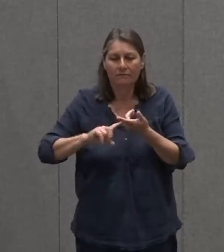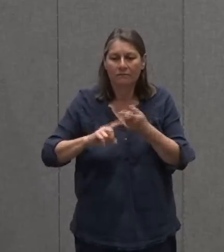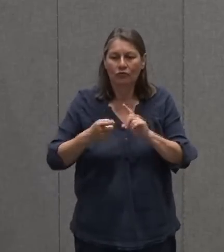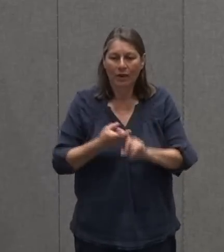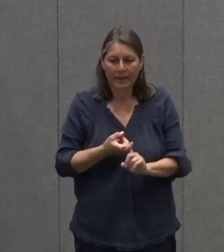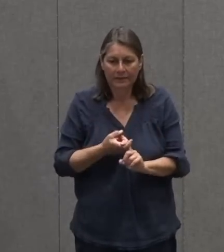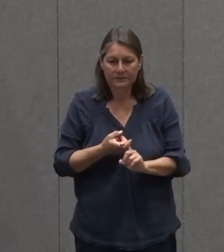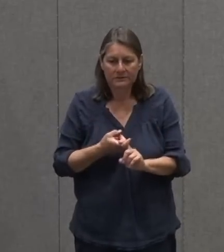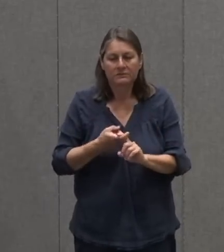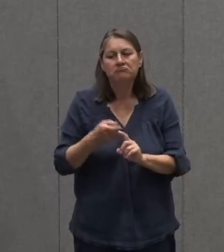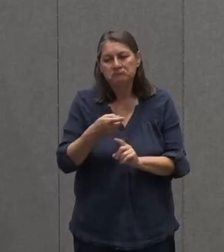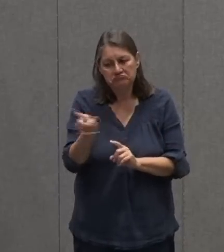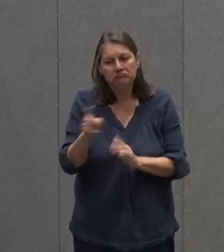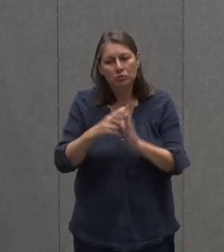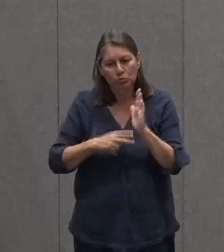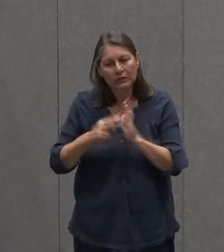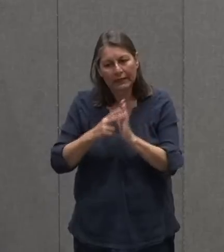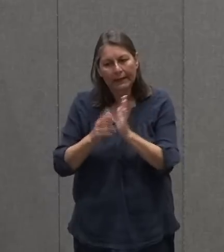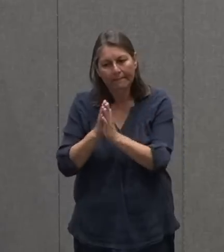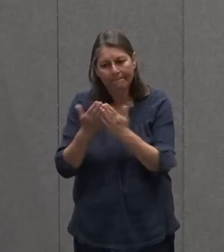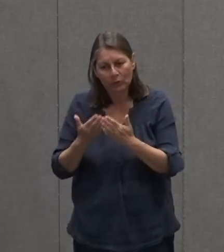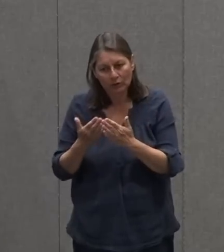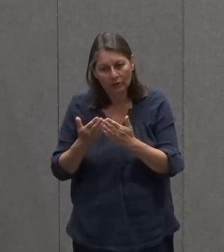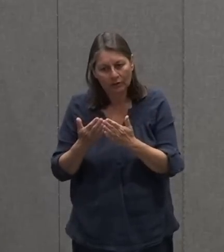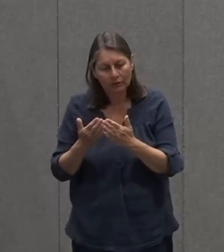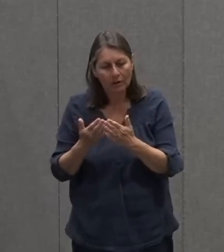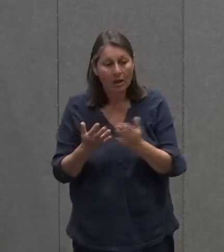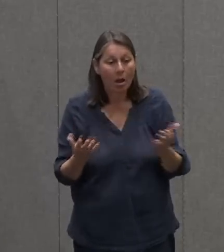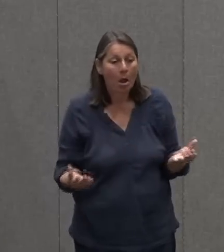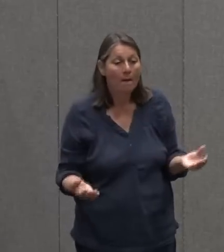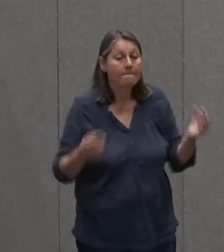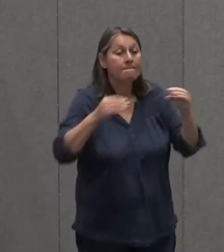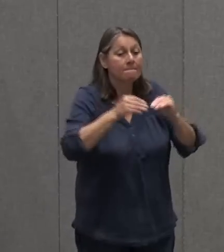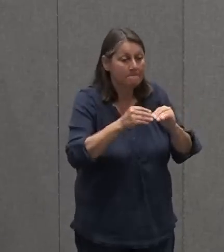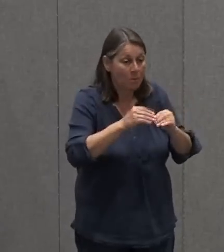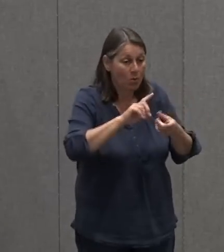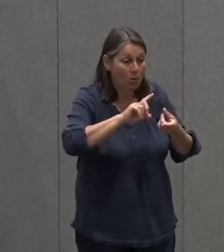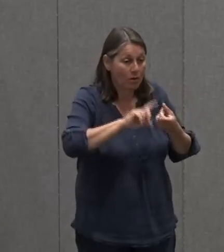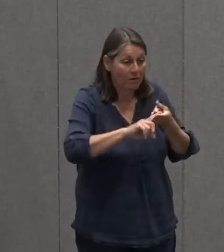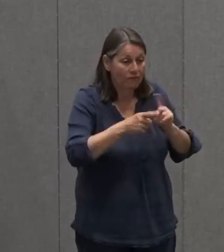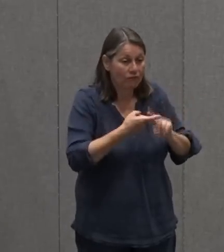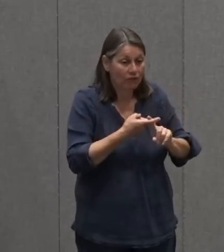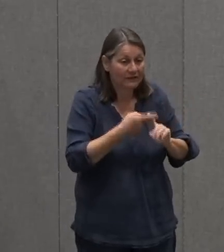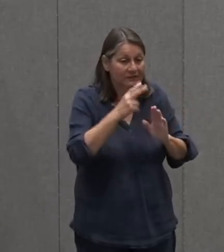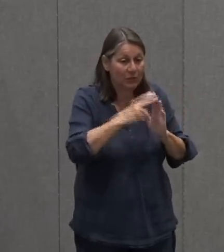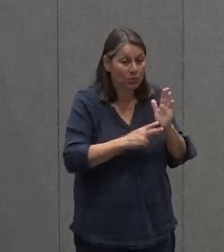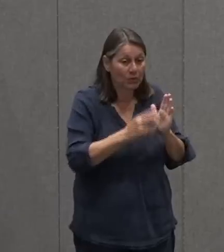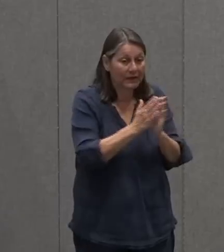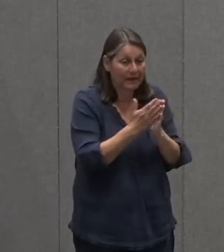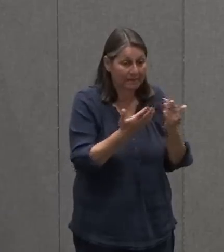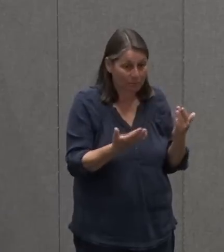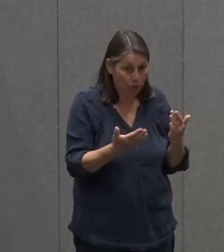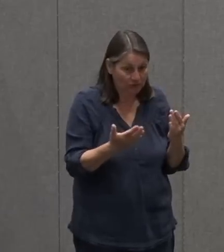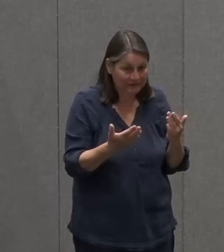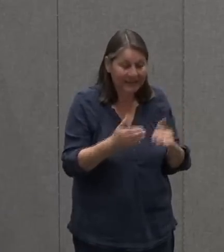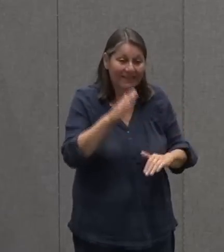reading books, there were more friends reading books than playing board games.